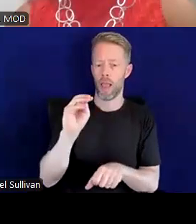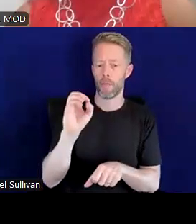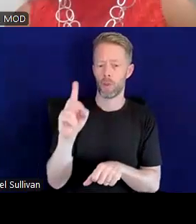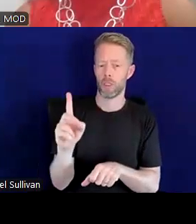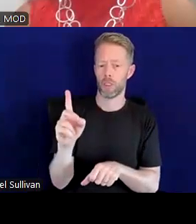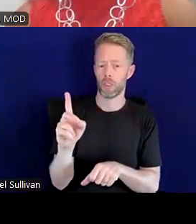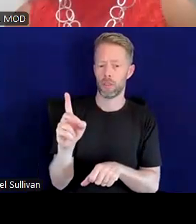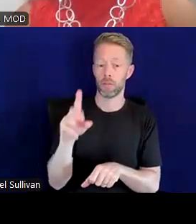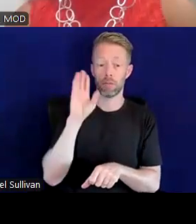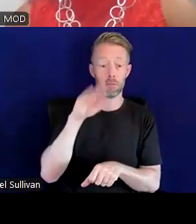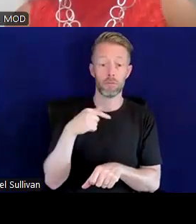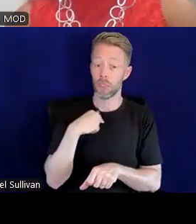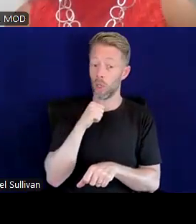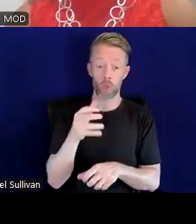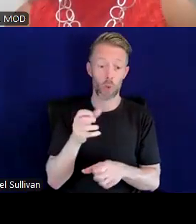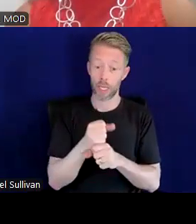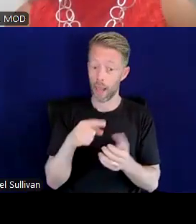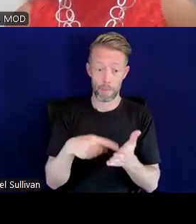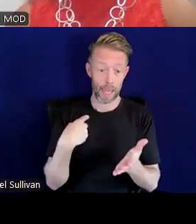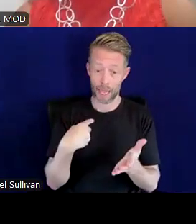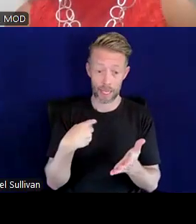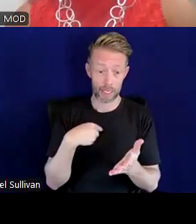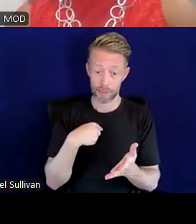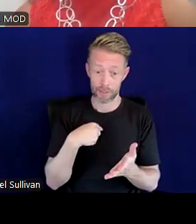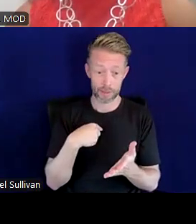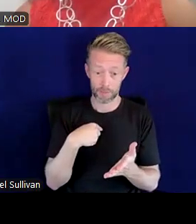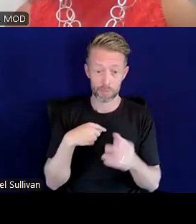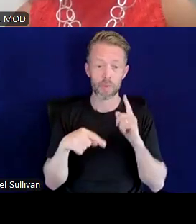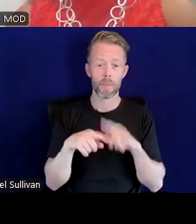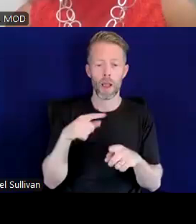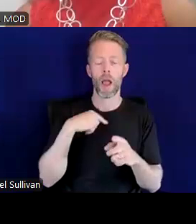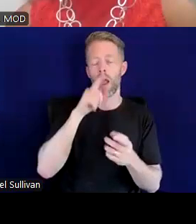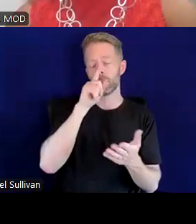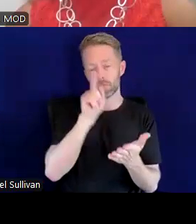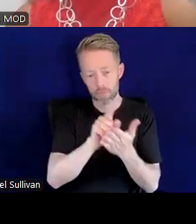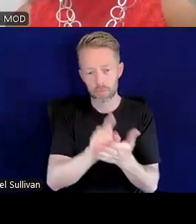Disability. Despite I don't get paid but I fell in love doing